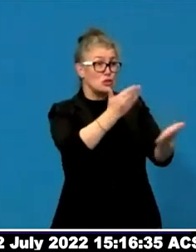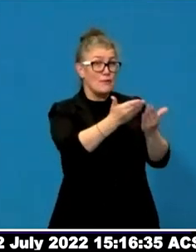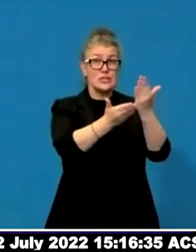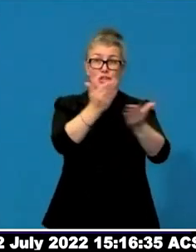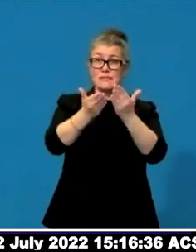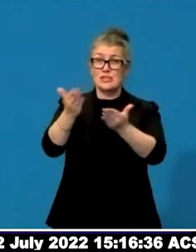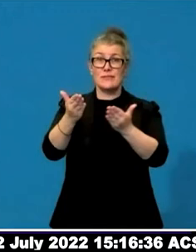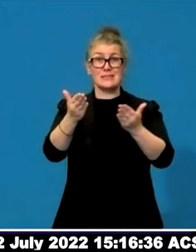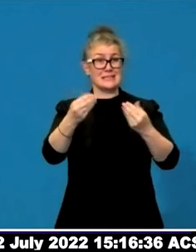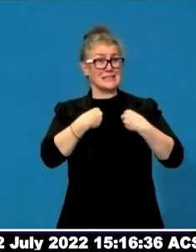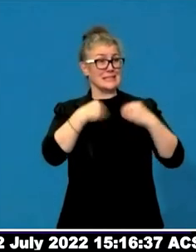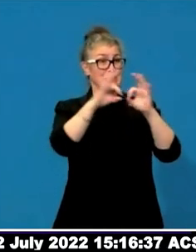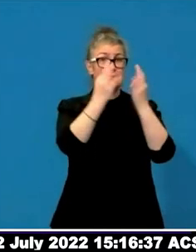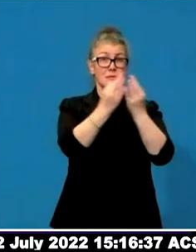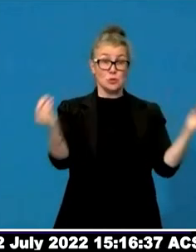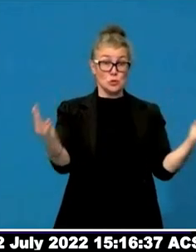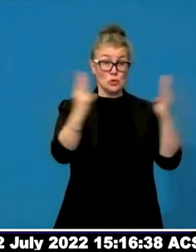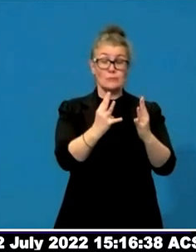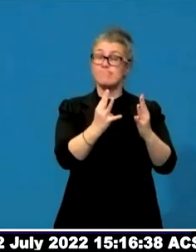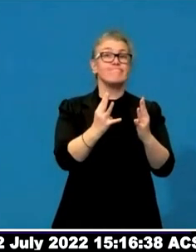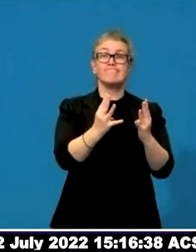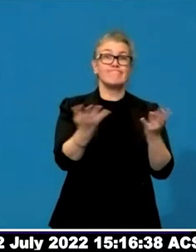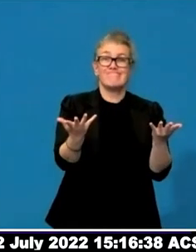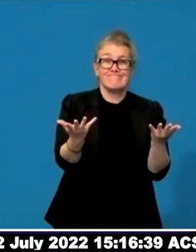I will say one thing, though, is that the State Government,